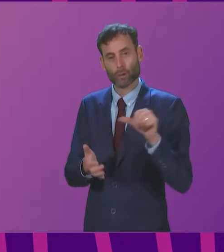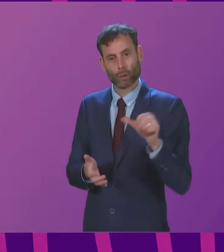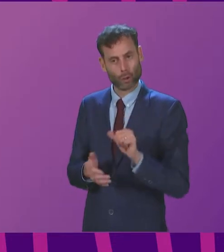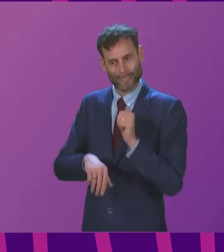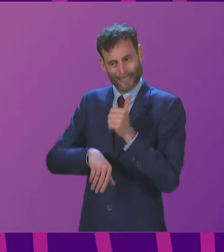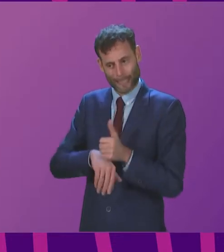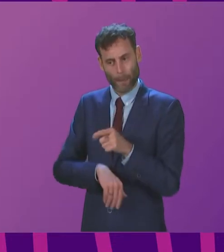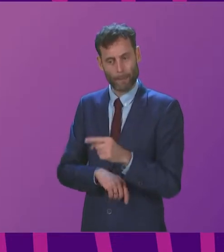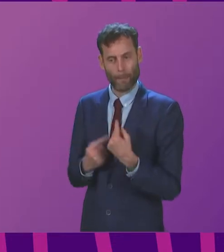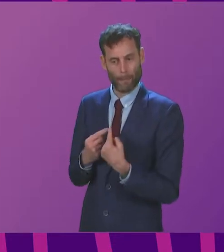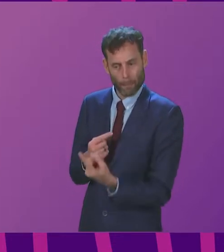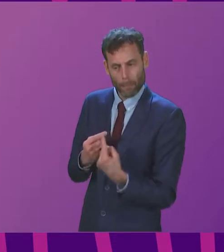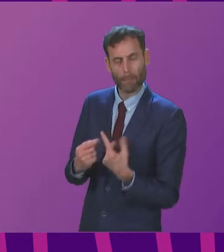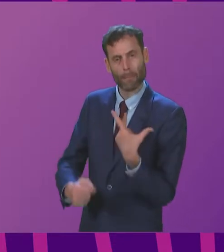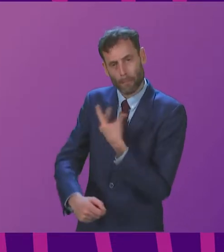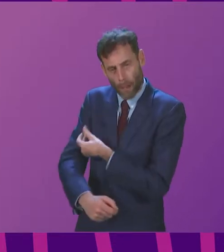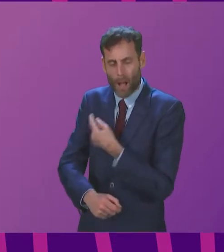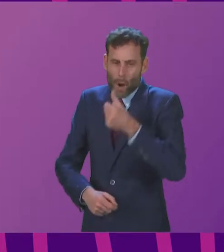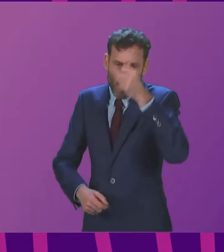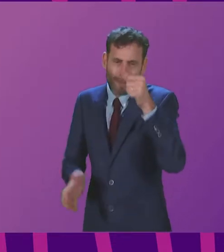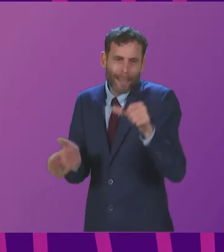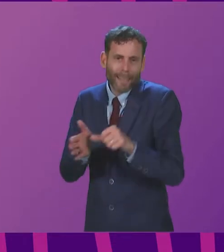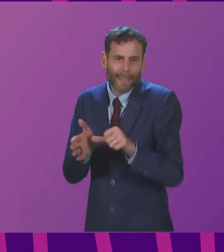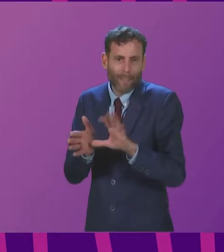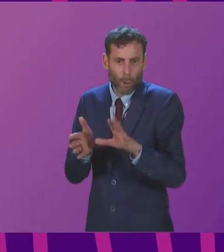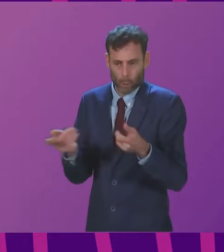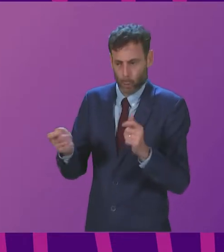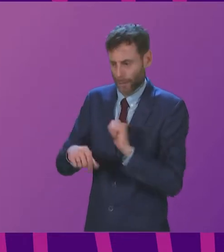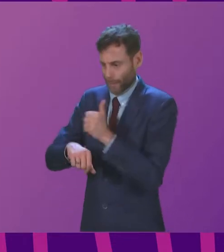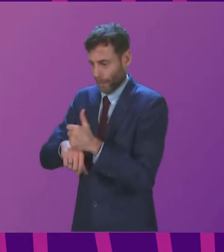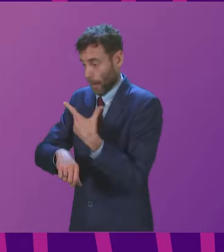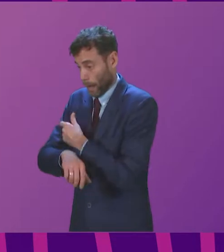there will always be tensions between that and getting the programme done as quickly